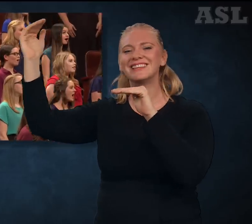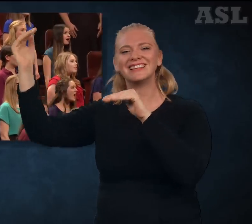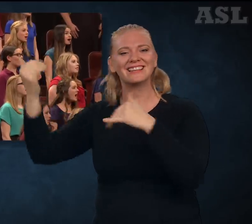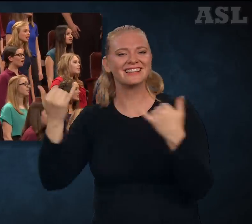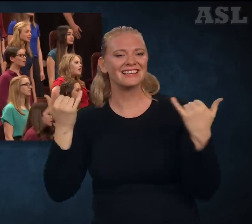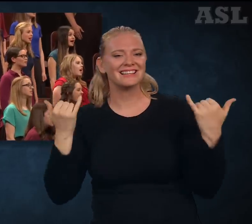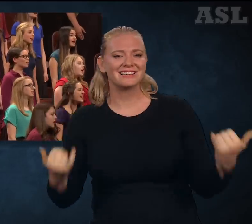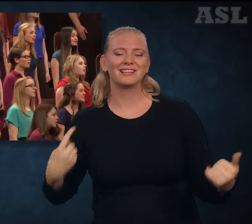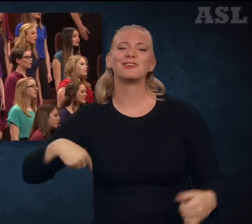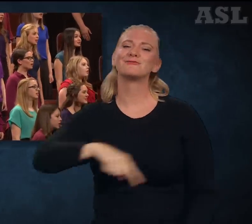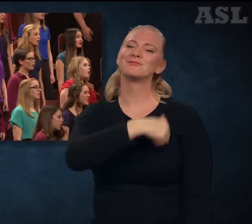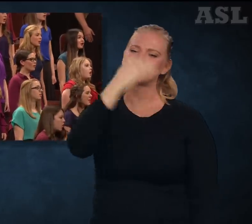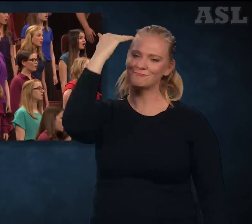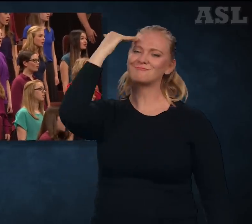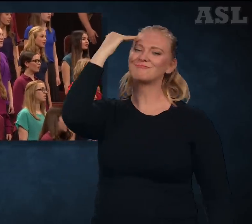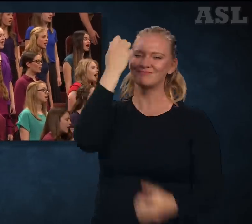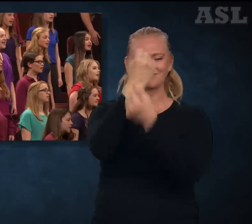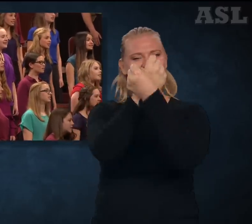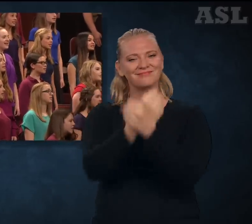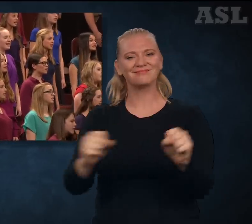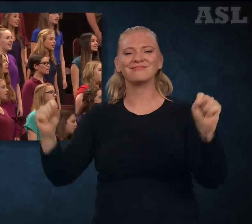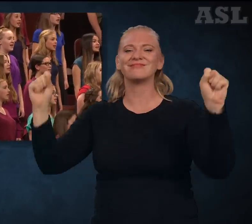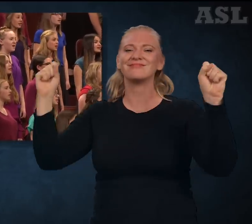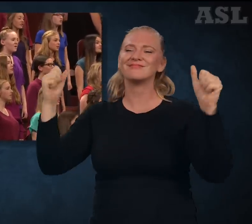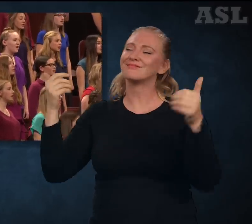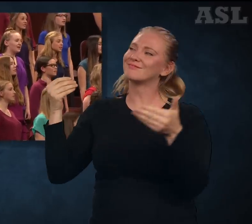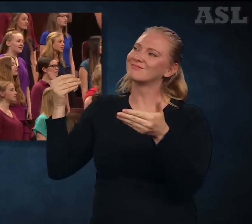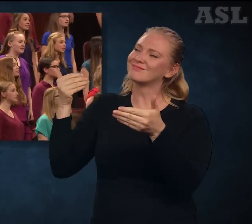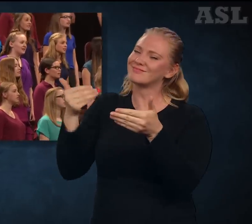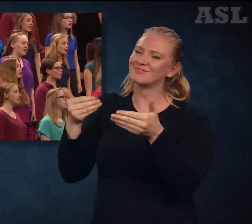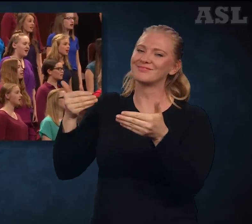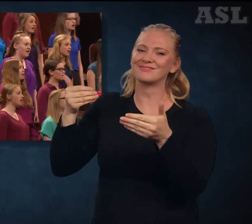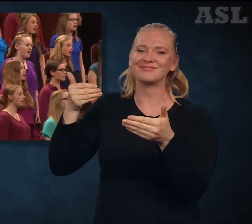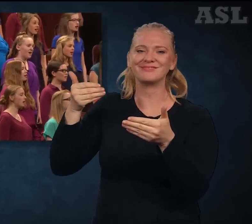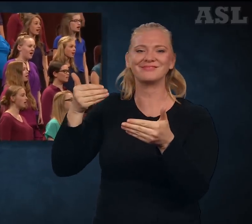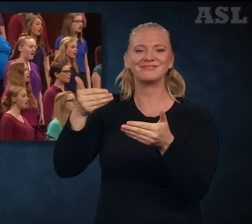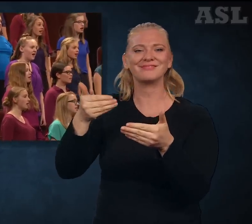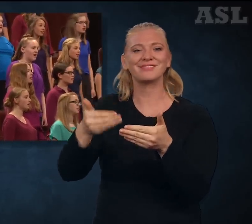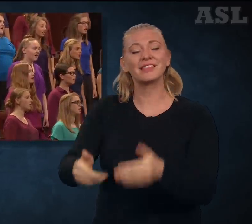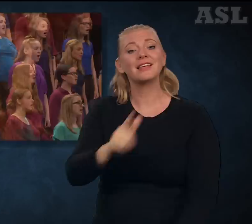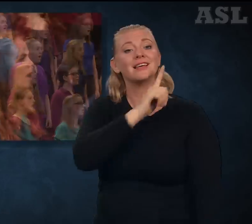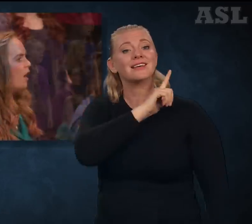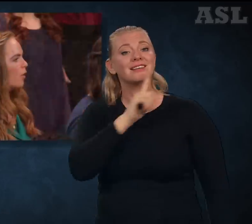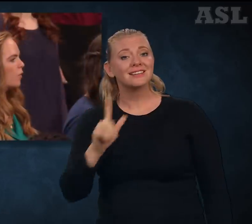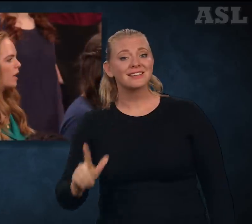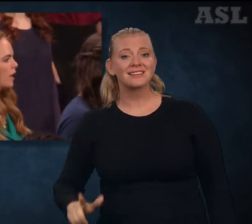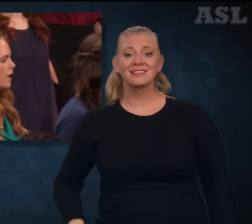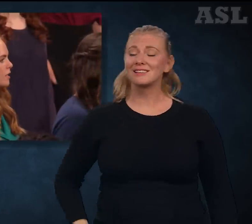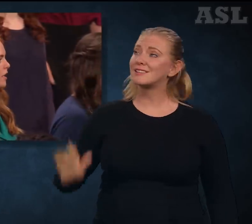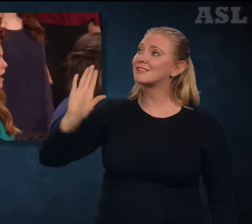THERE IS HOPE SMILING BRIGHTLY BEFORE US, AND WE KNOW THAT DELIV'RANCE IS NIGH.